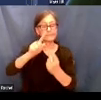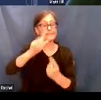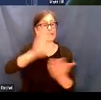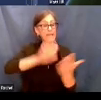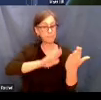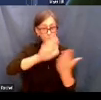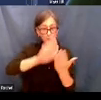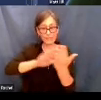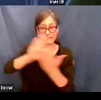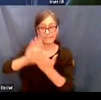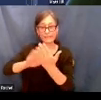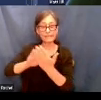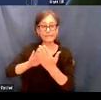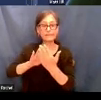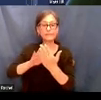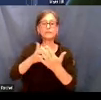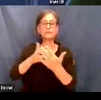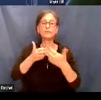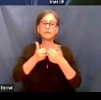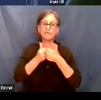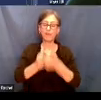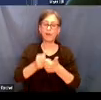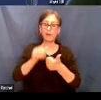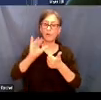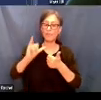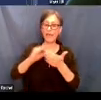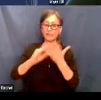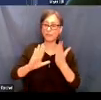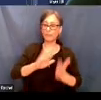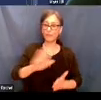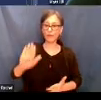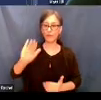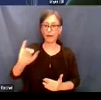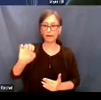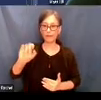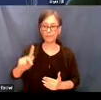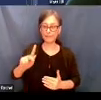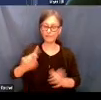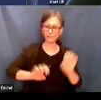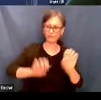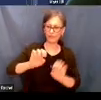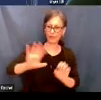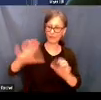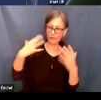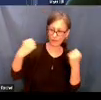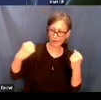in a manner consistent with the pupil's IEP to evaluate the pupil's health and safety.